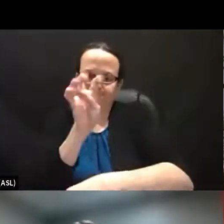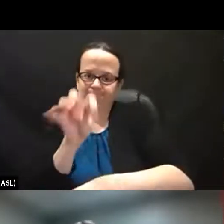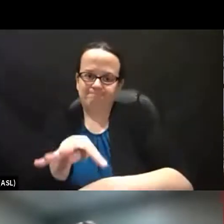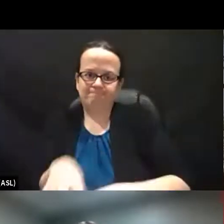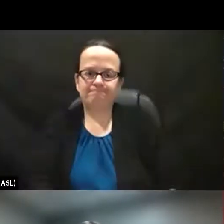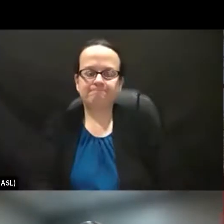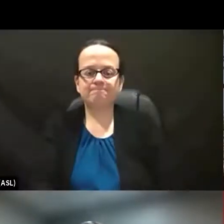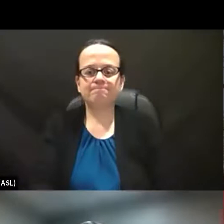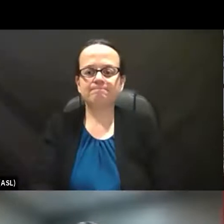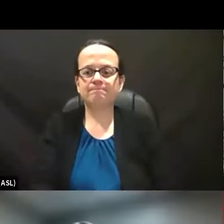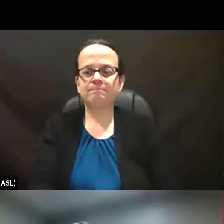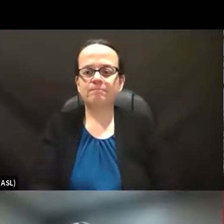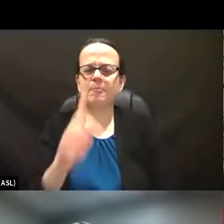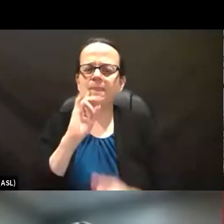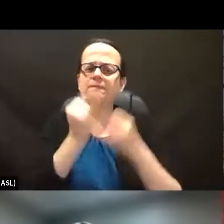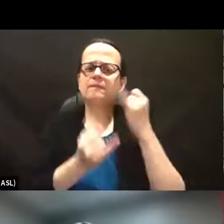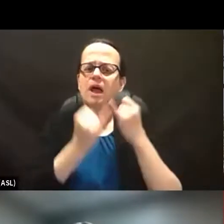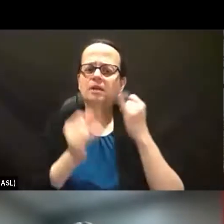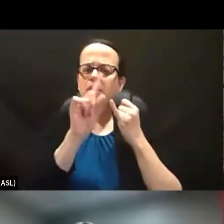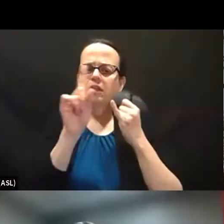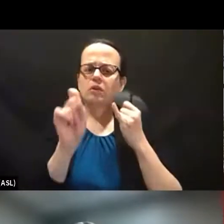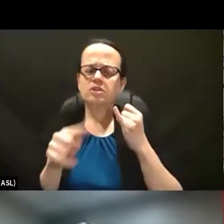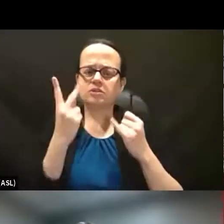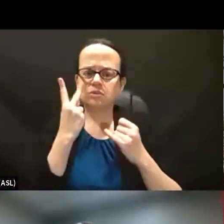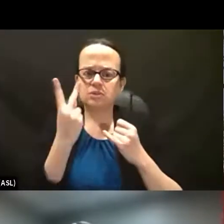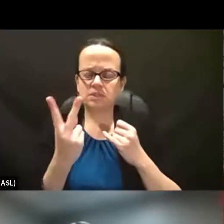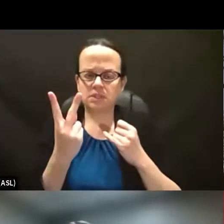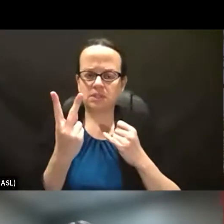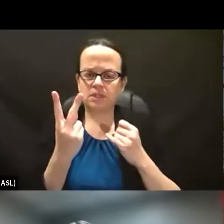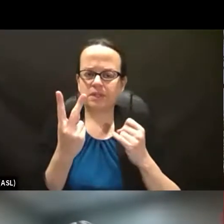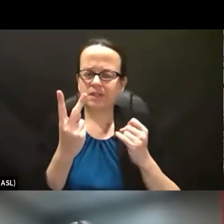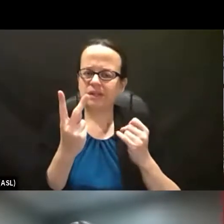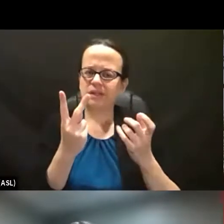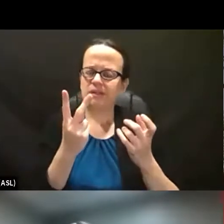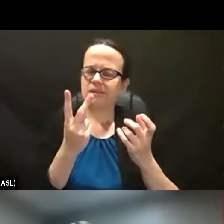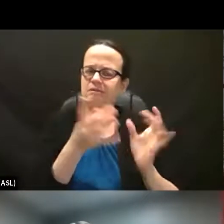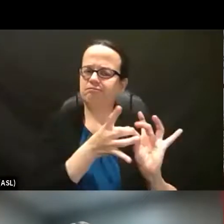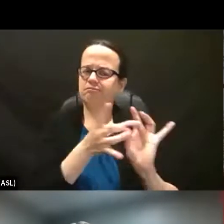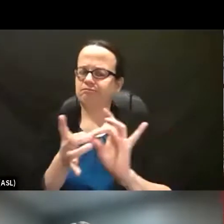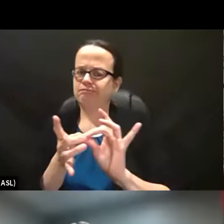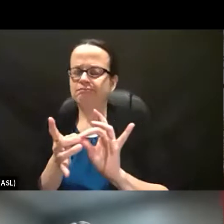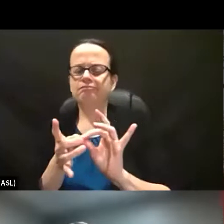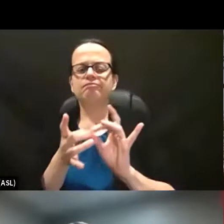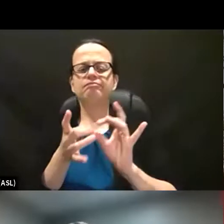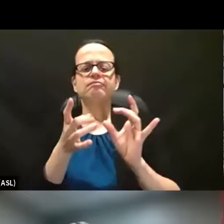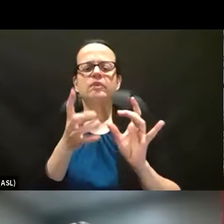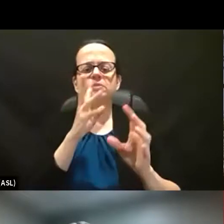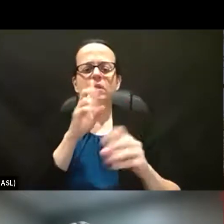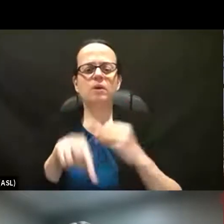Amber Carey Navarrete (Easterseals): I think for maybe a final question here, we see a theme coming in, as well, we spoke a little bit you had spoken a little bit about.